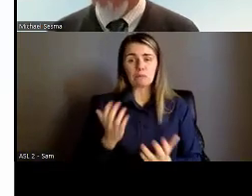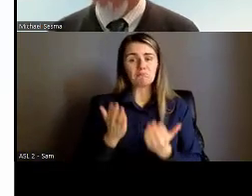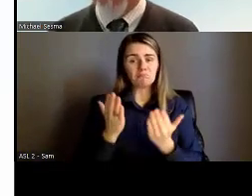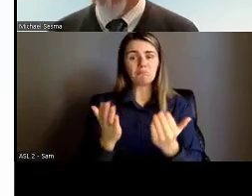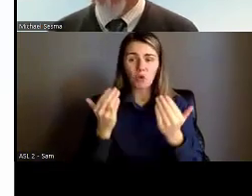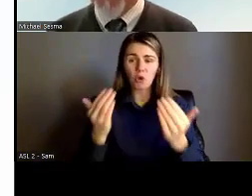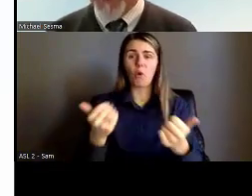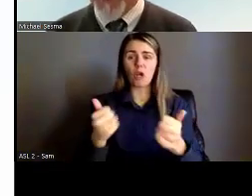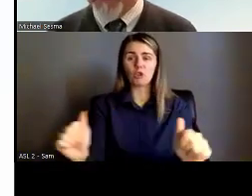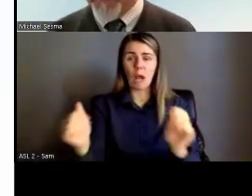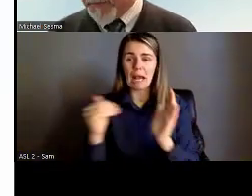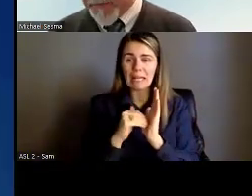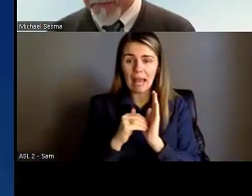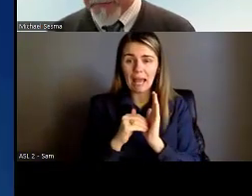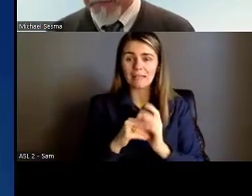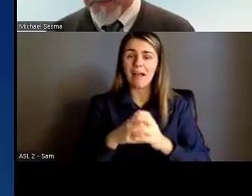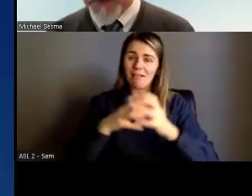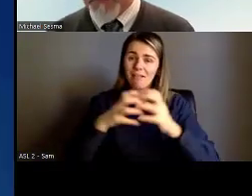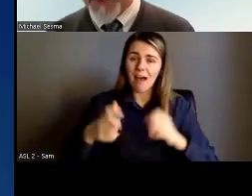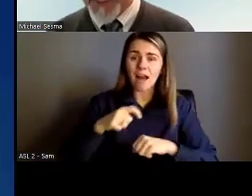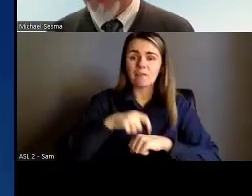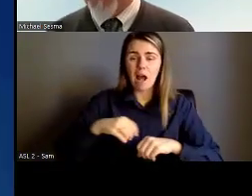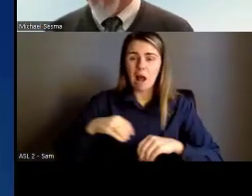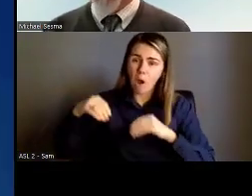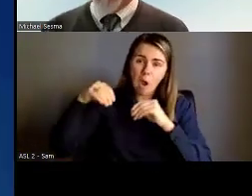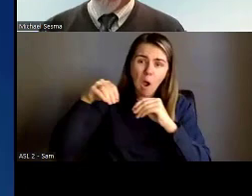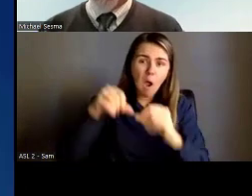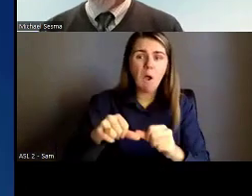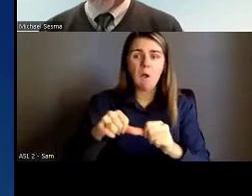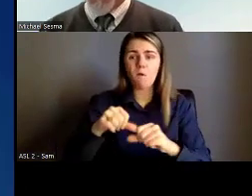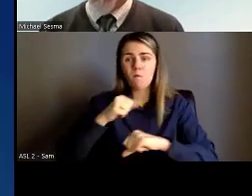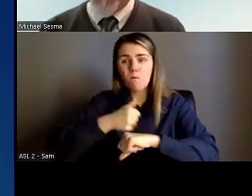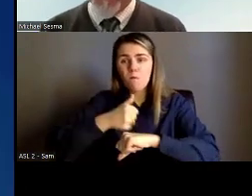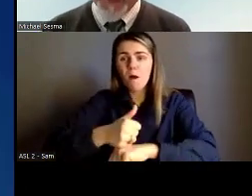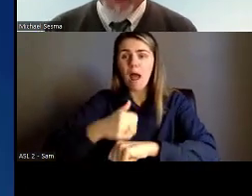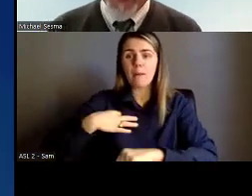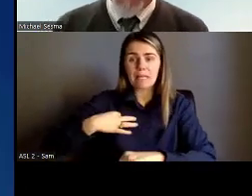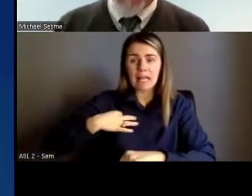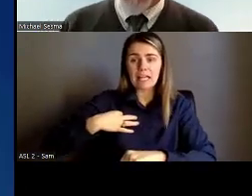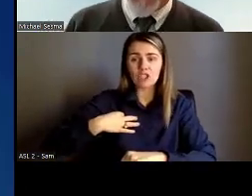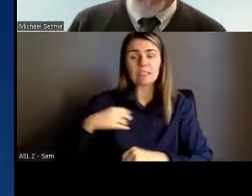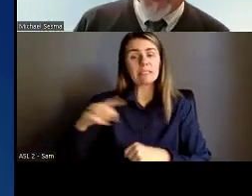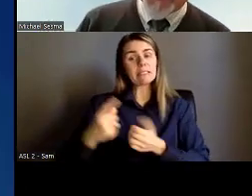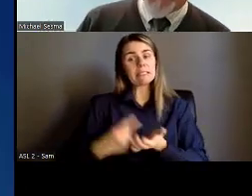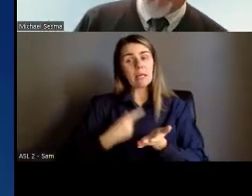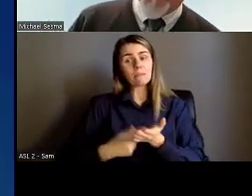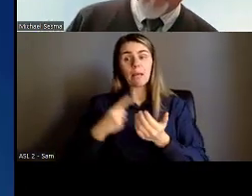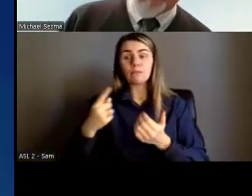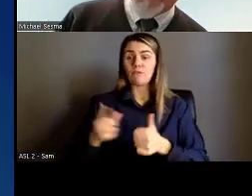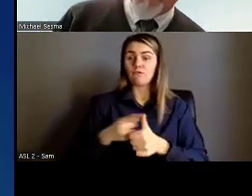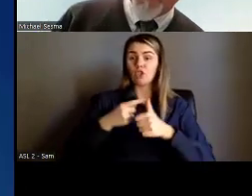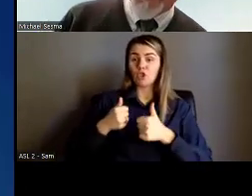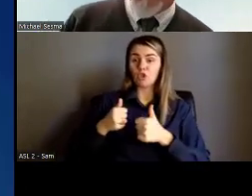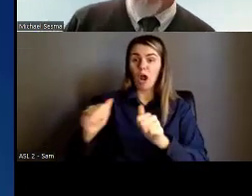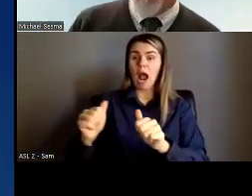so sometimes you don't get it on the first try. The Notice of Award is an important document